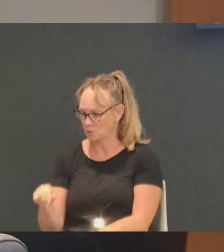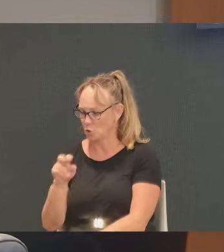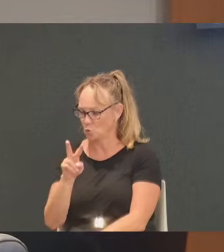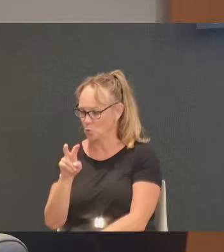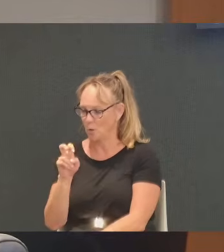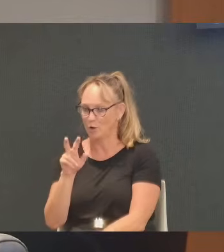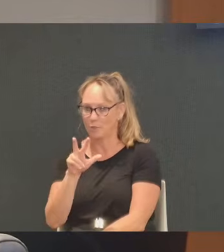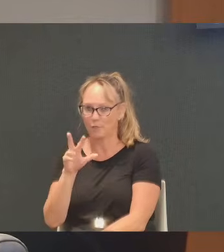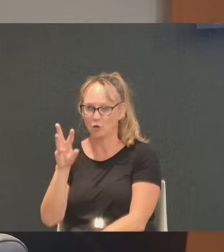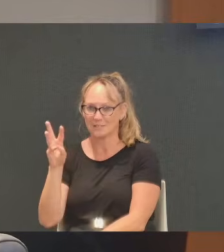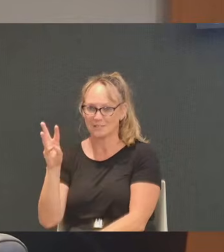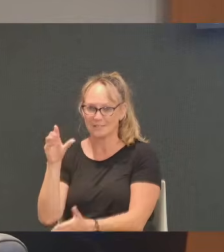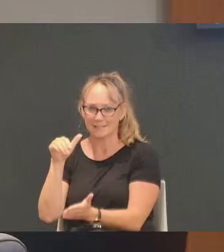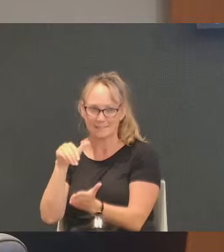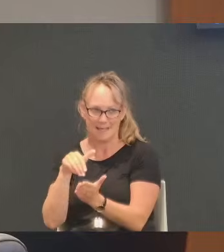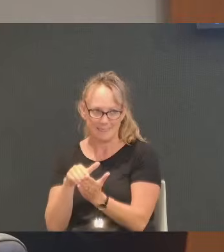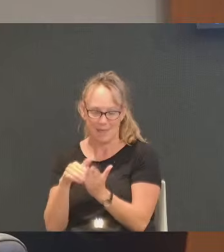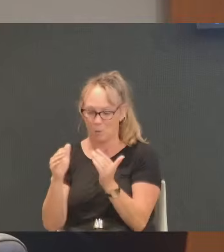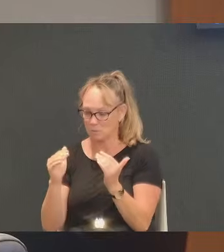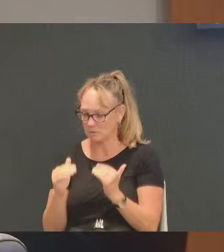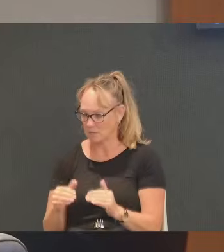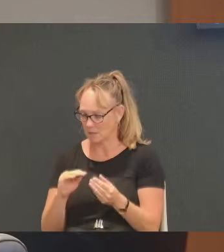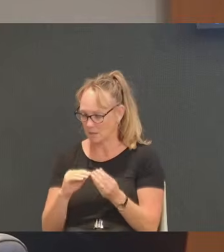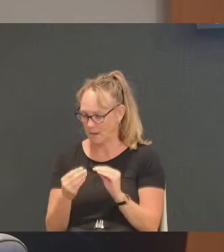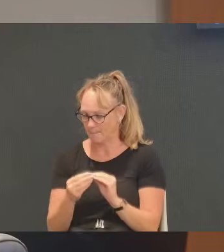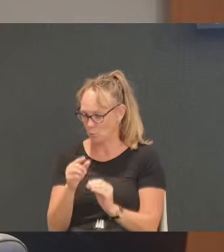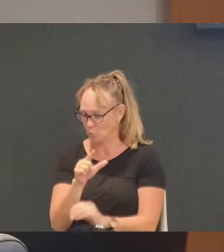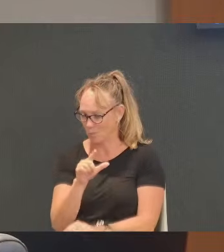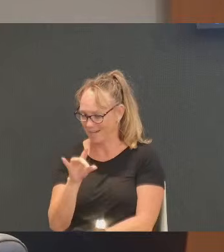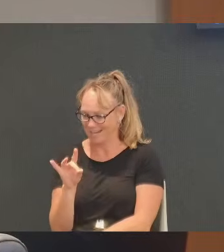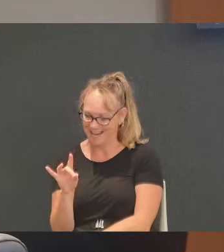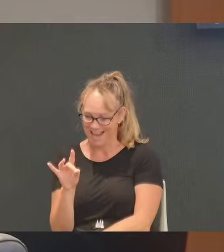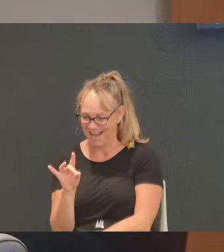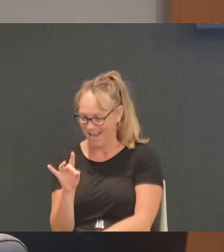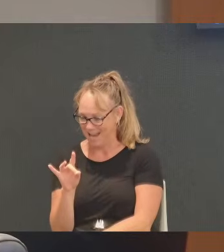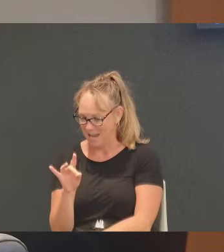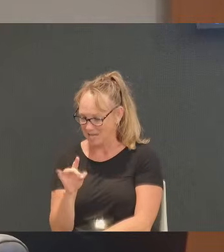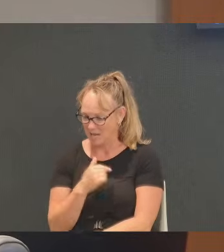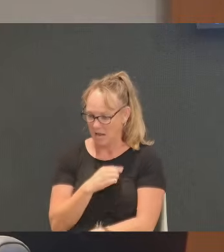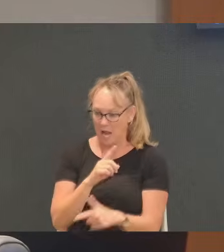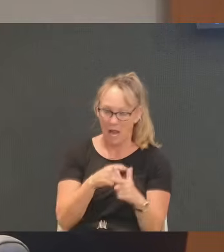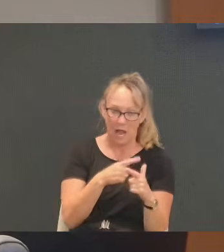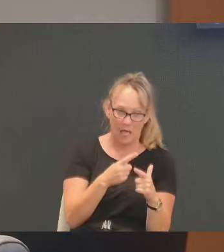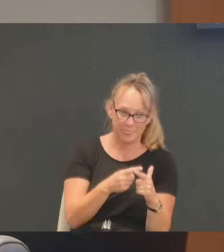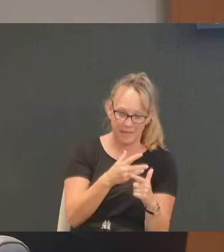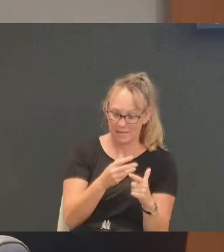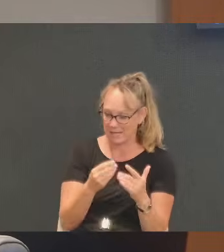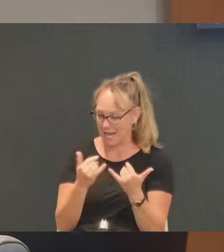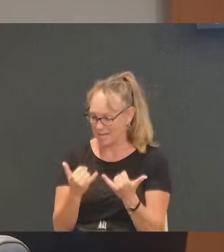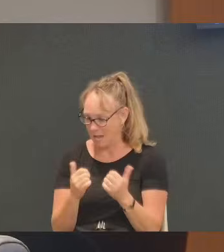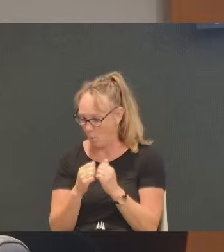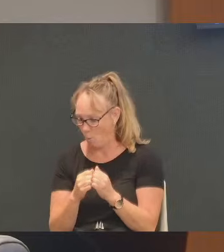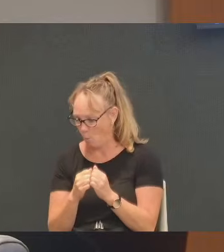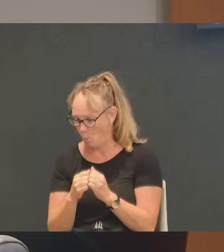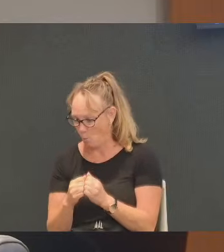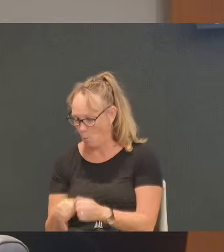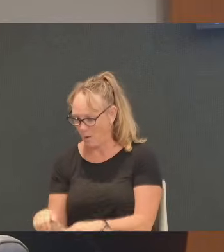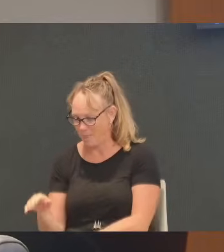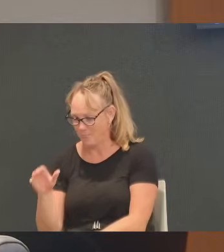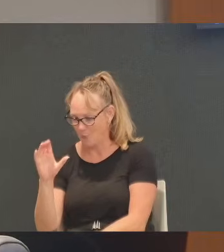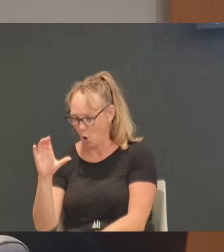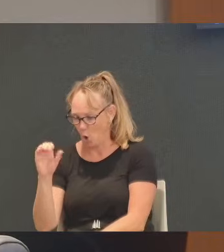item number 28 is the execution of a then and now at the corner's office for Shell fleet cards